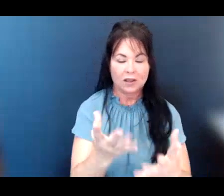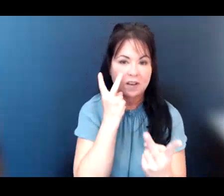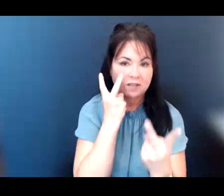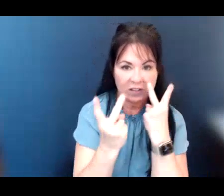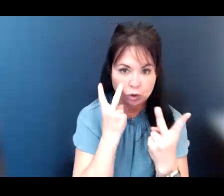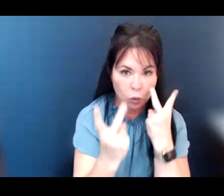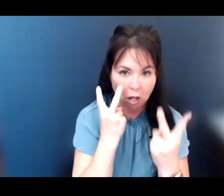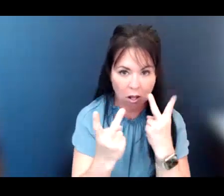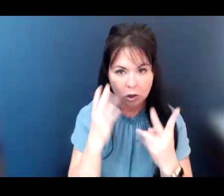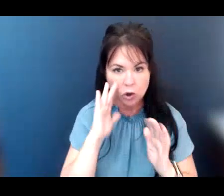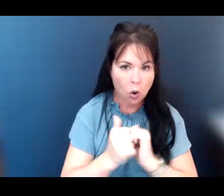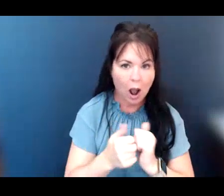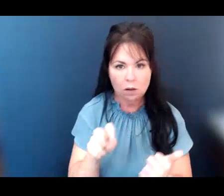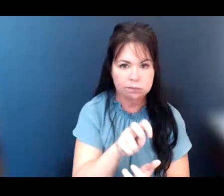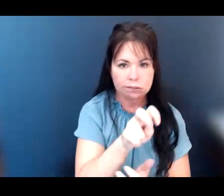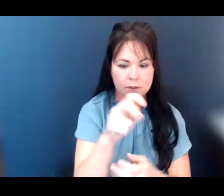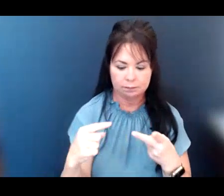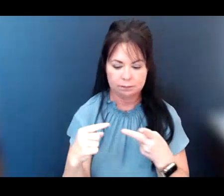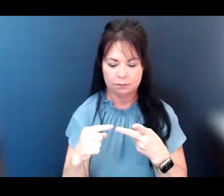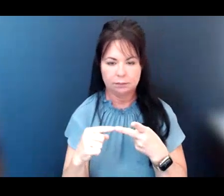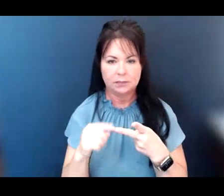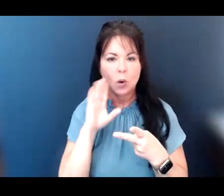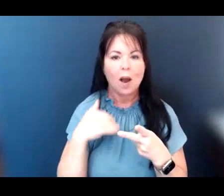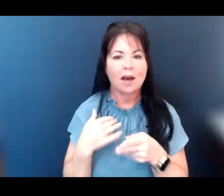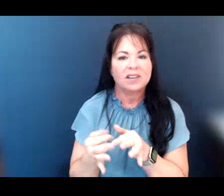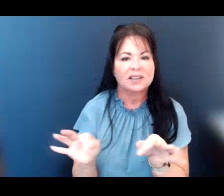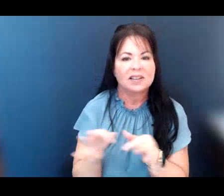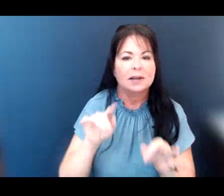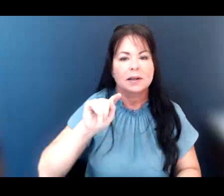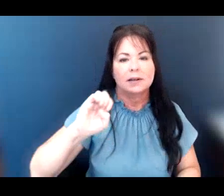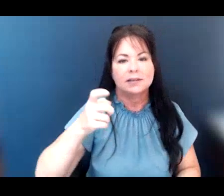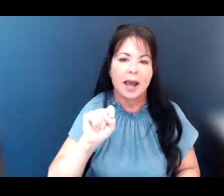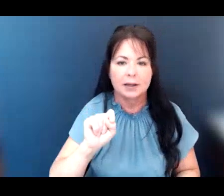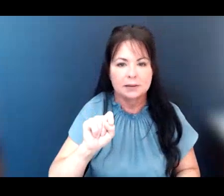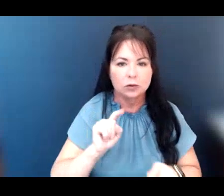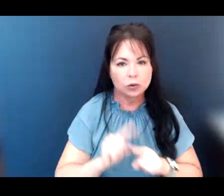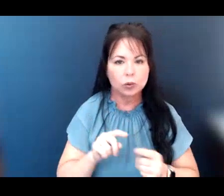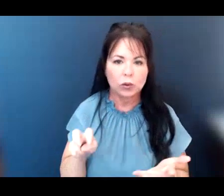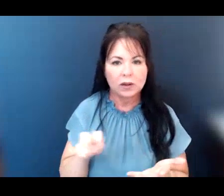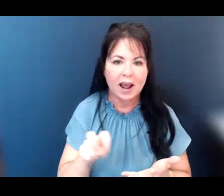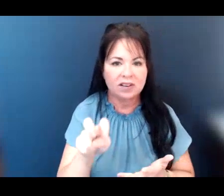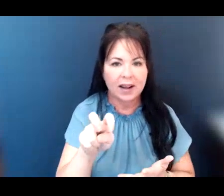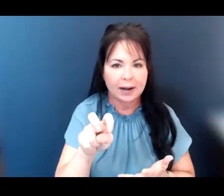And one is going to use text to navigate the site. So think of it how one might navigate a website